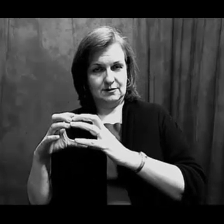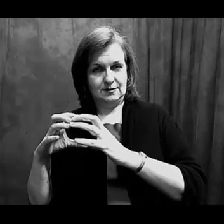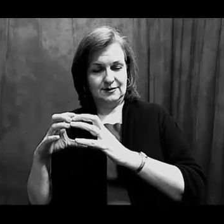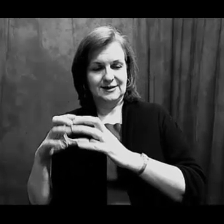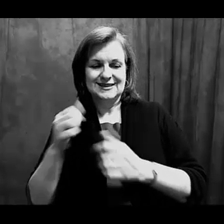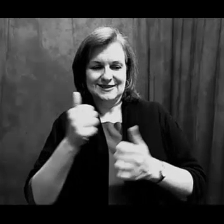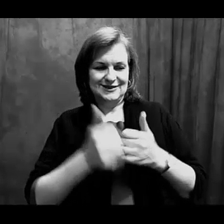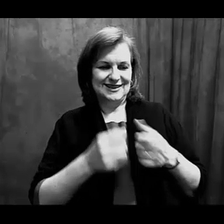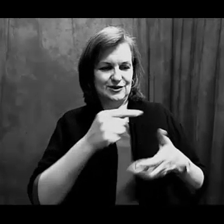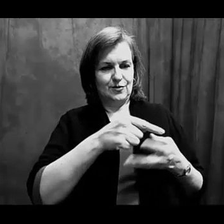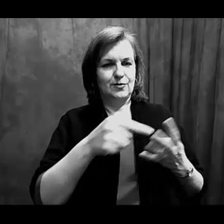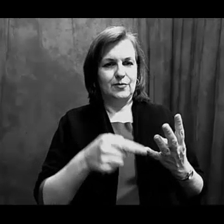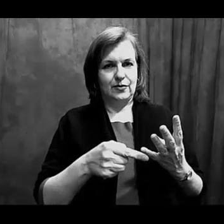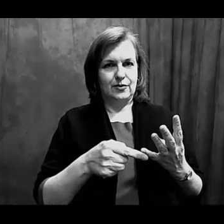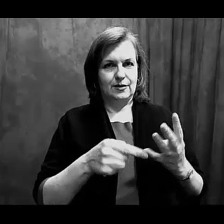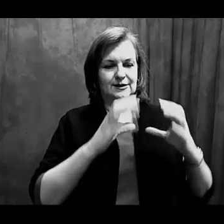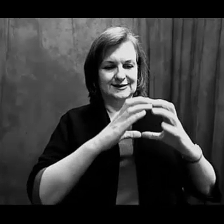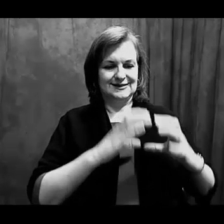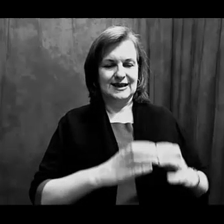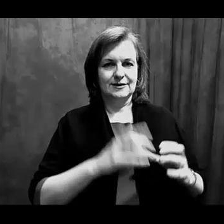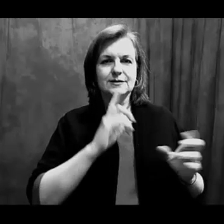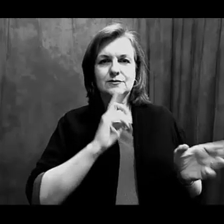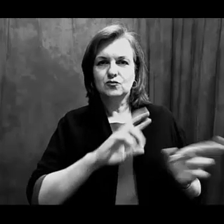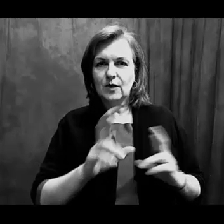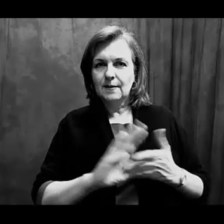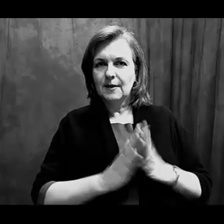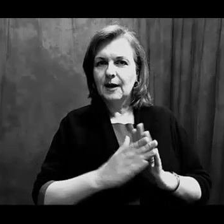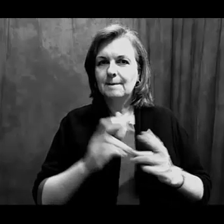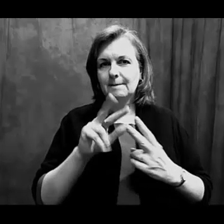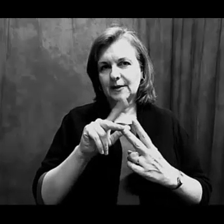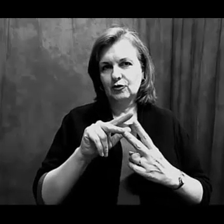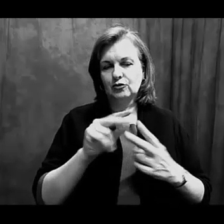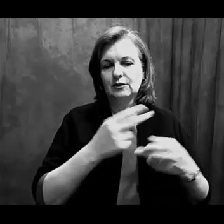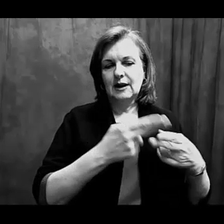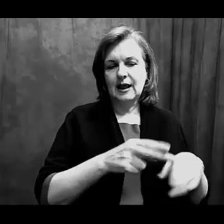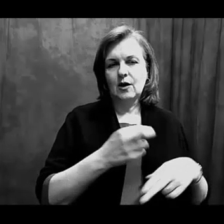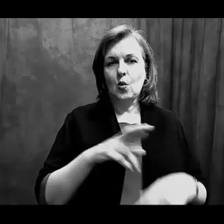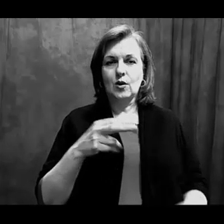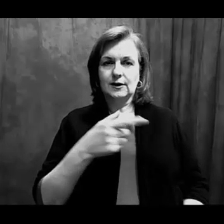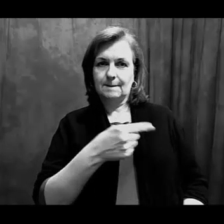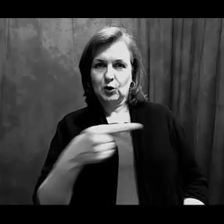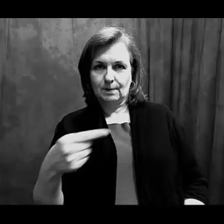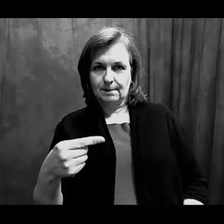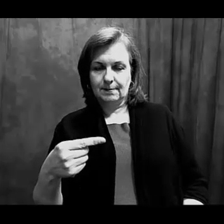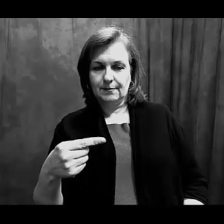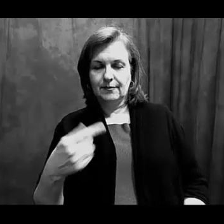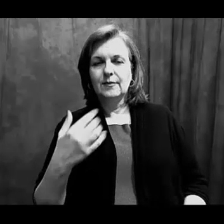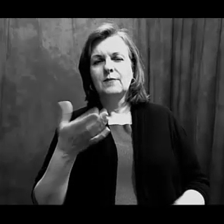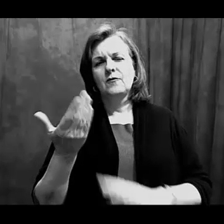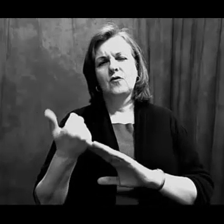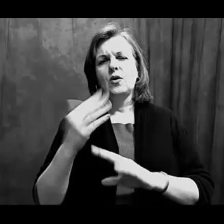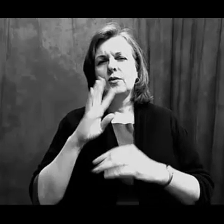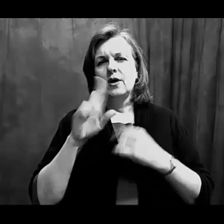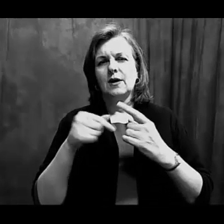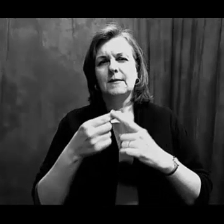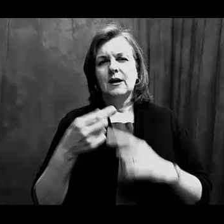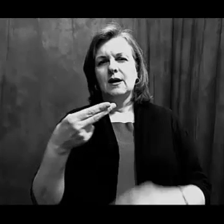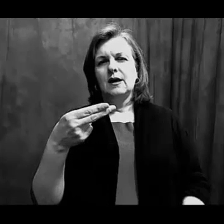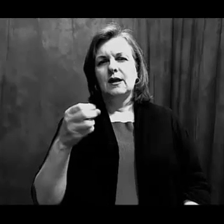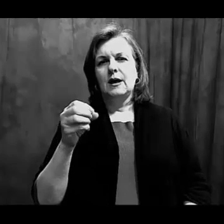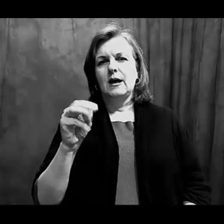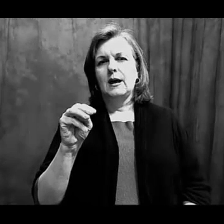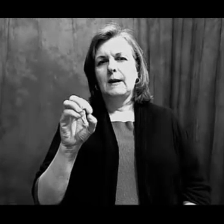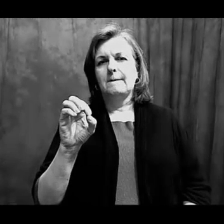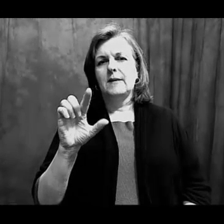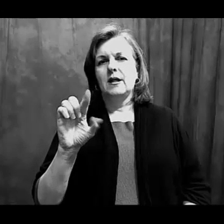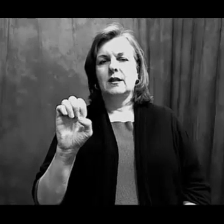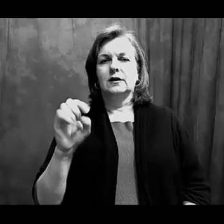each cell is prepared to either become an egg or sperm we've talked about homologous chromosomes before